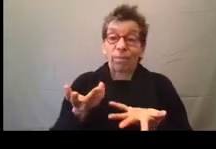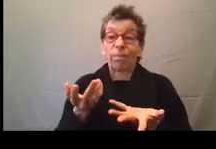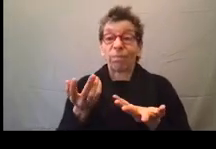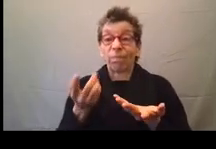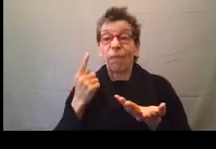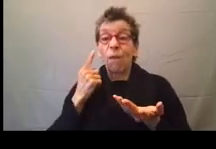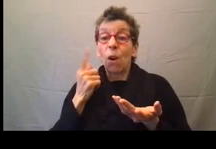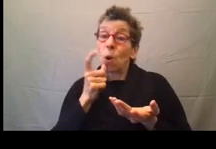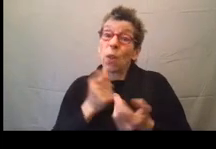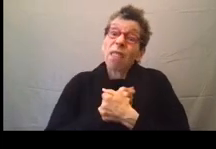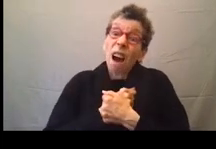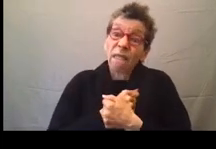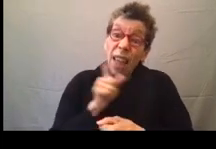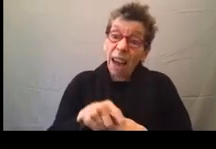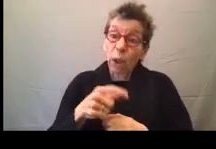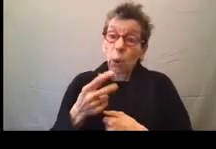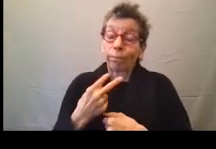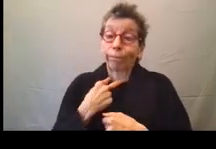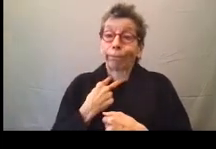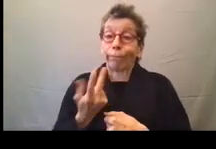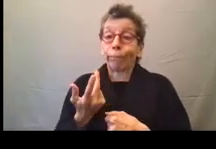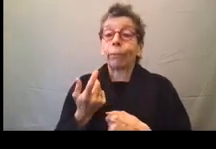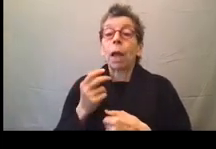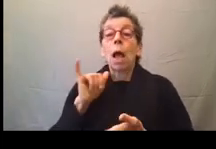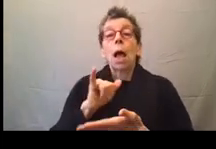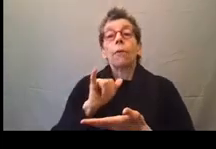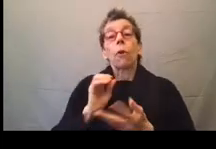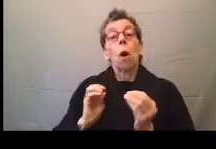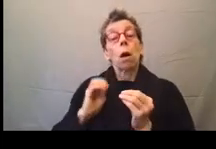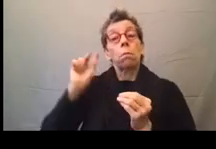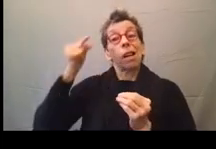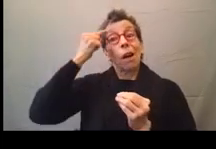This investment in home and community based services could mean that people with disabilities